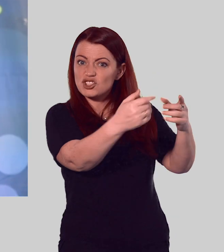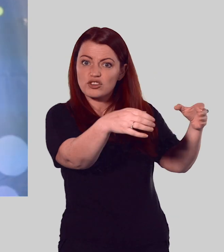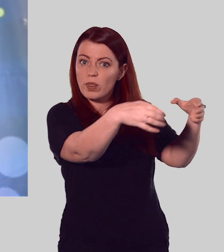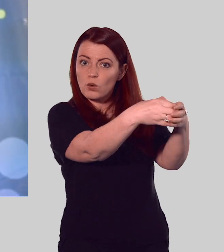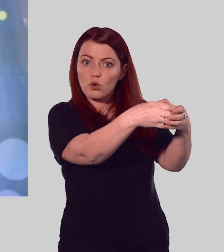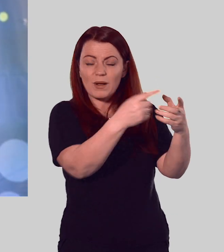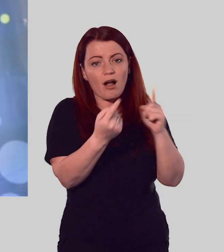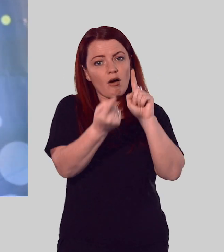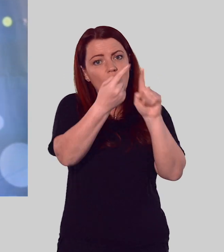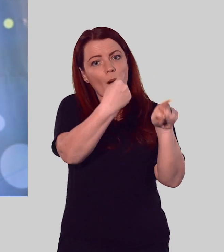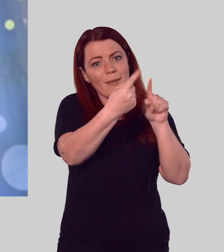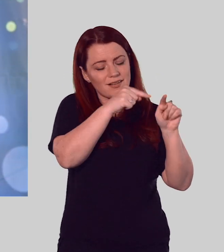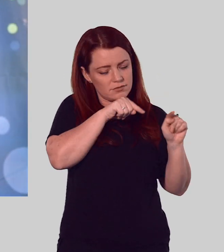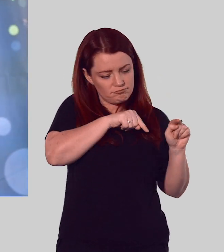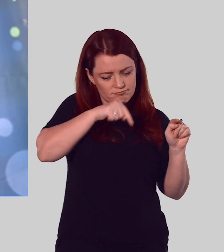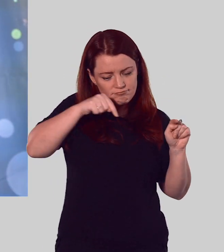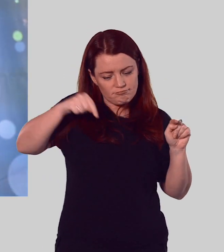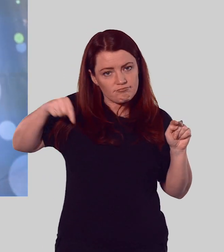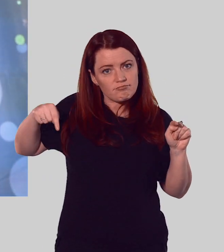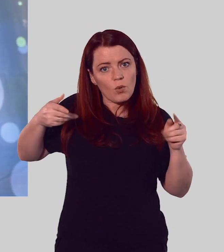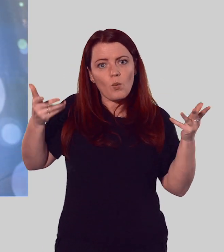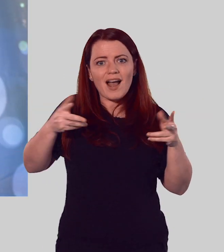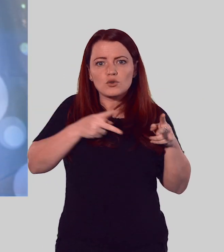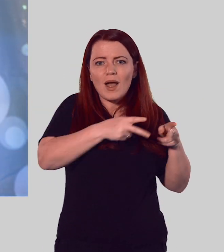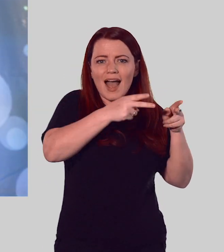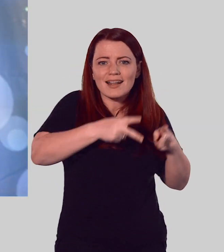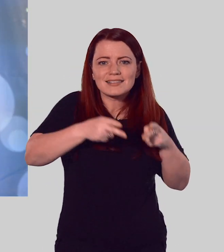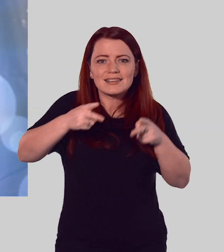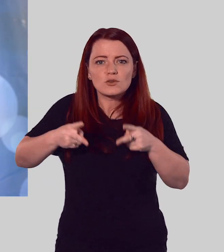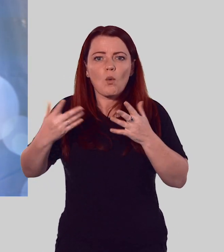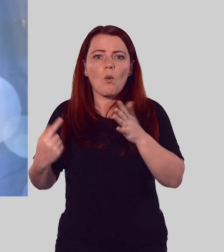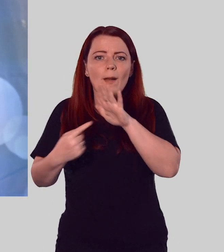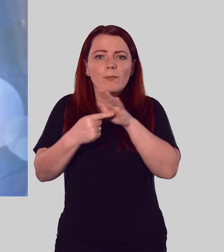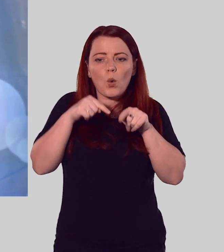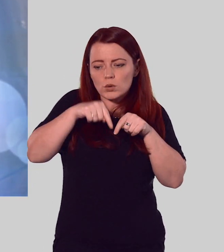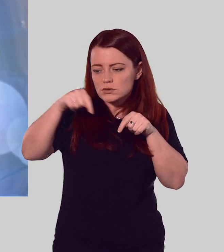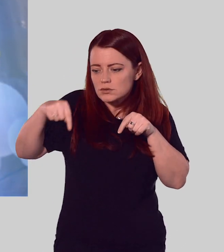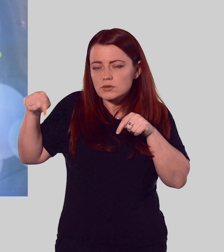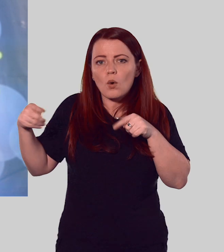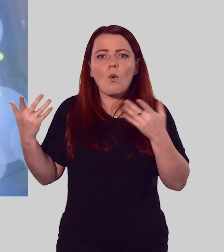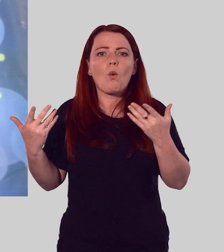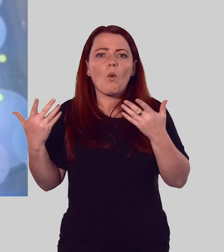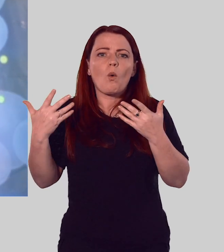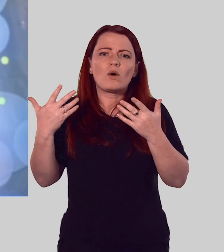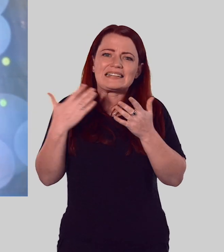with suggestions for edits or segments that are important or content that needs to be added for example.